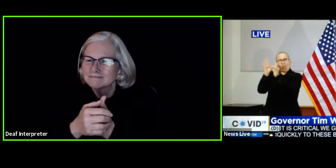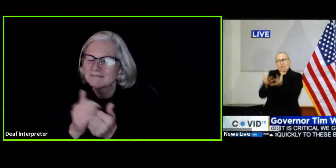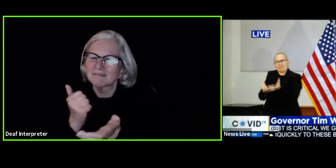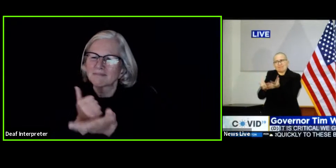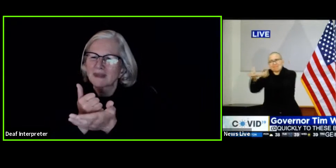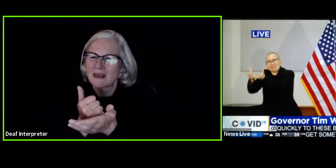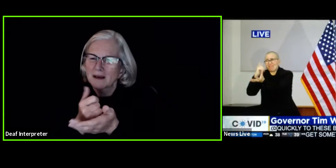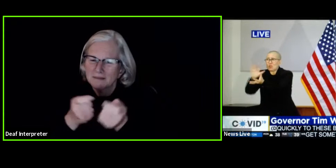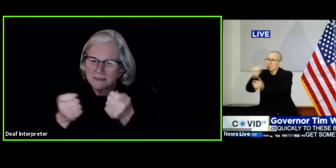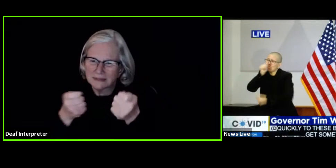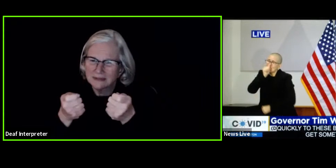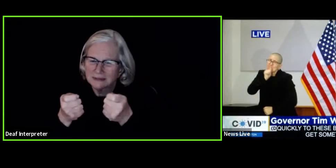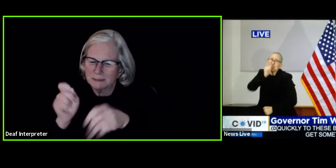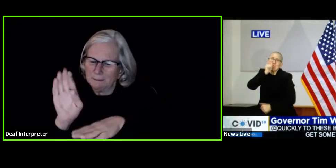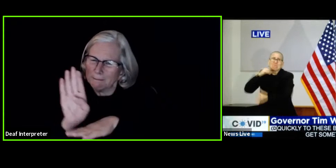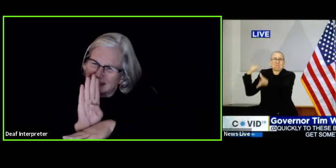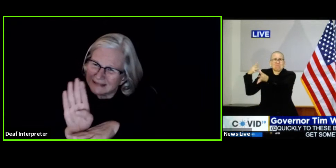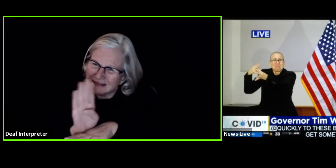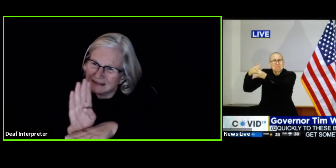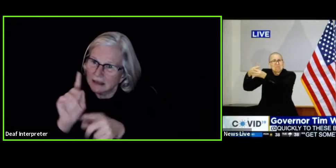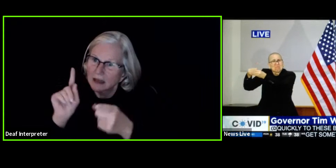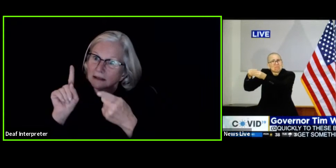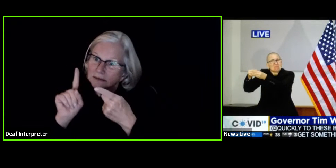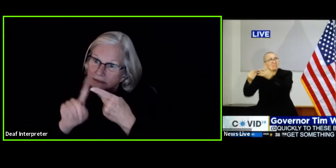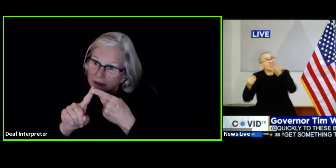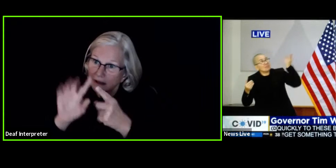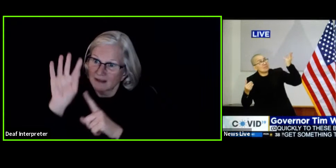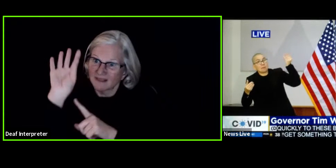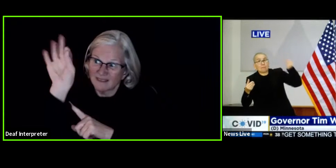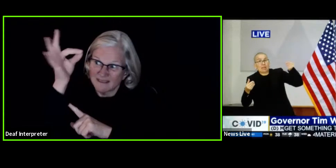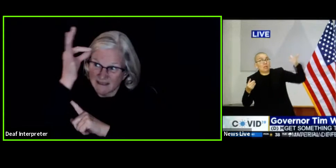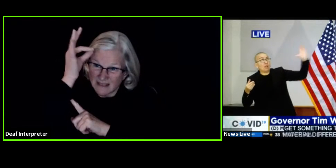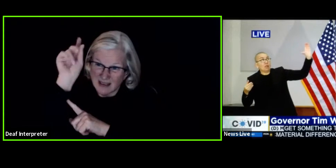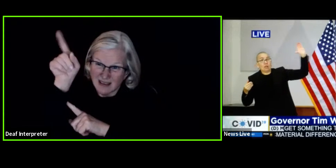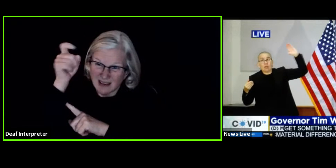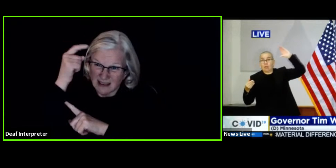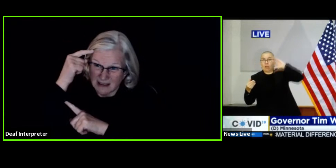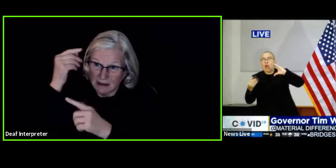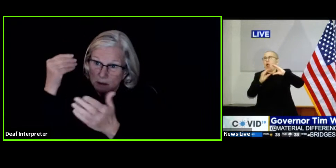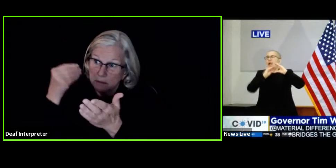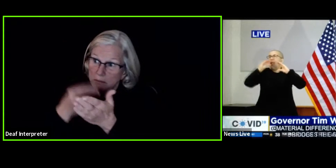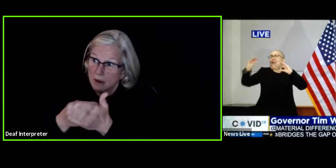A SUBSTANTIAL IMPACT ON THE ECONOMICS AND THE WELL-BEING OF